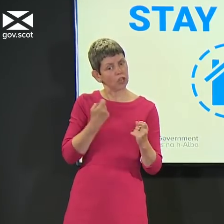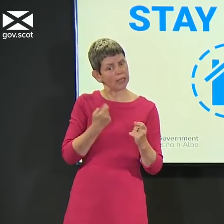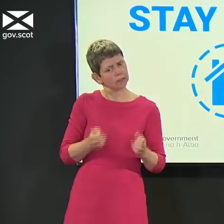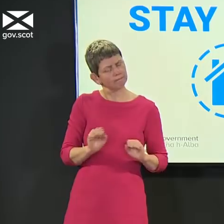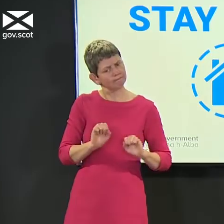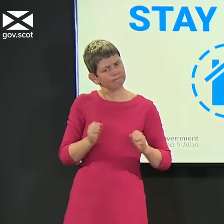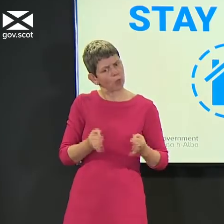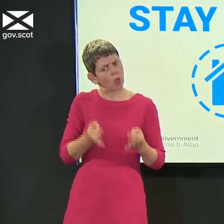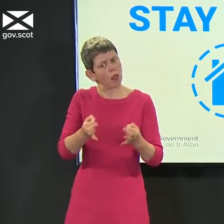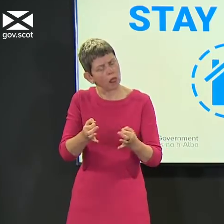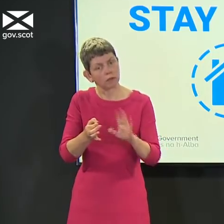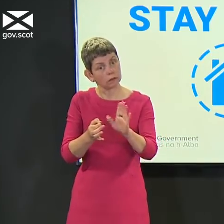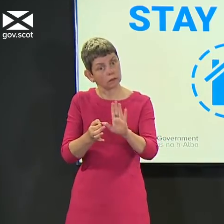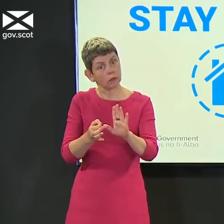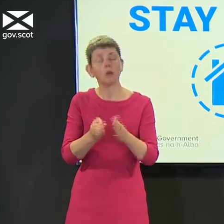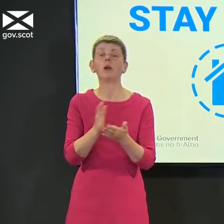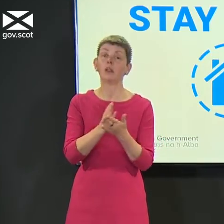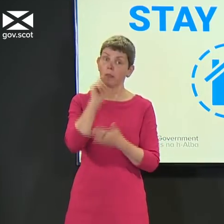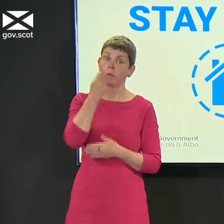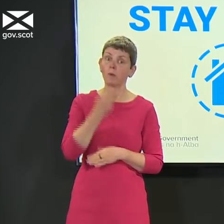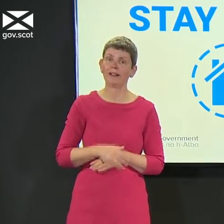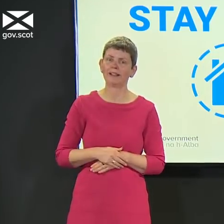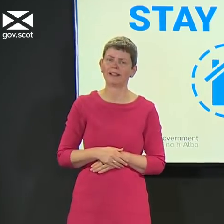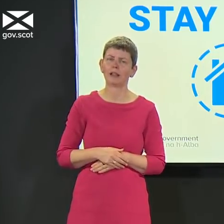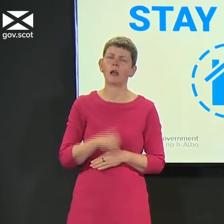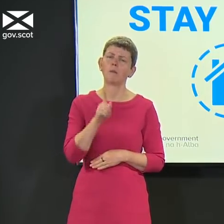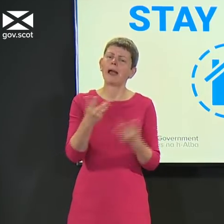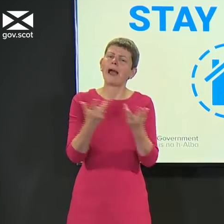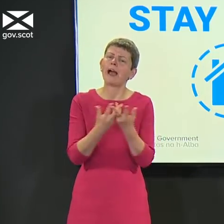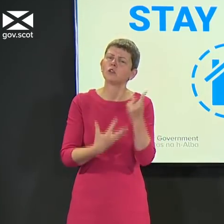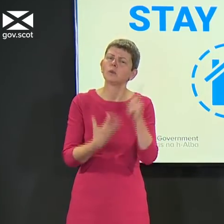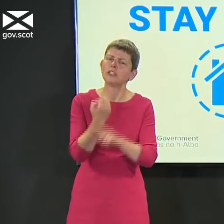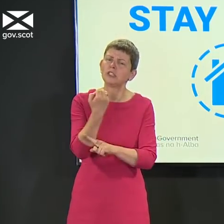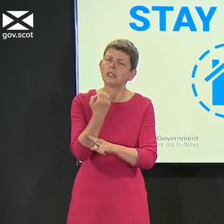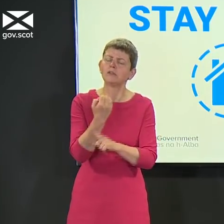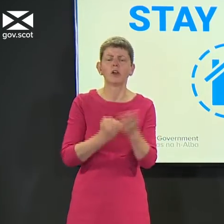to normal as quickly as possible but the way to achieve that is for all of us to continue